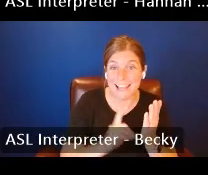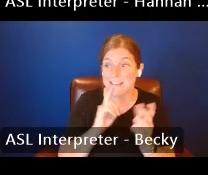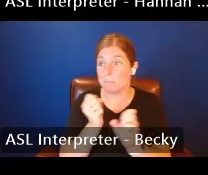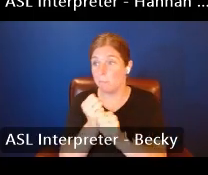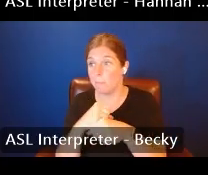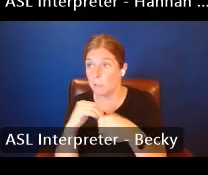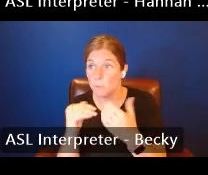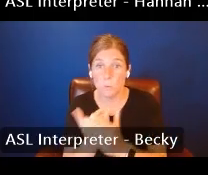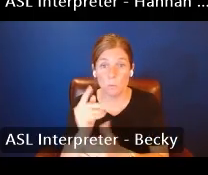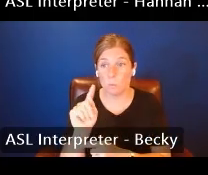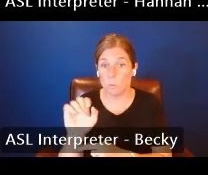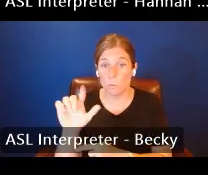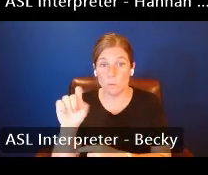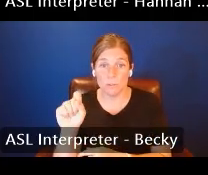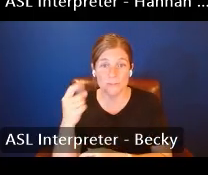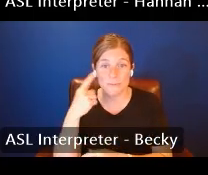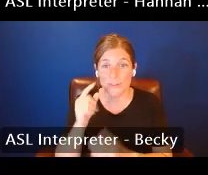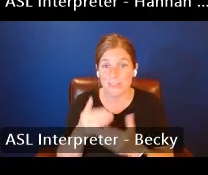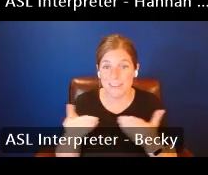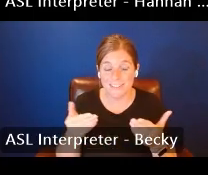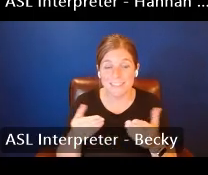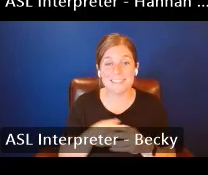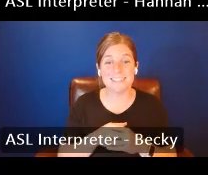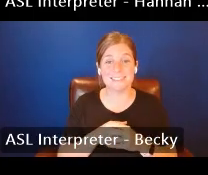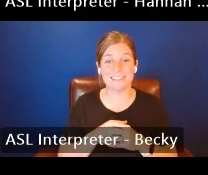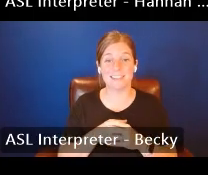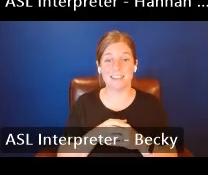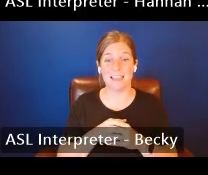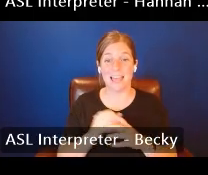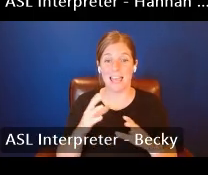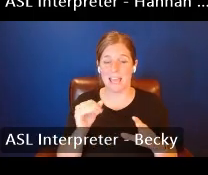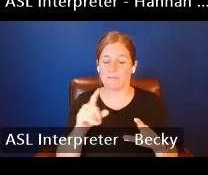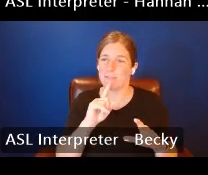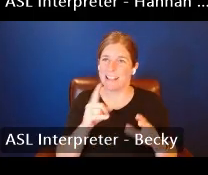and I think we're really in the testing ideas